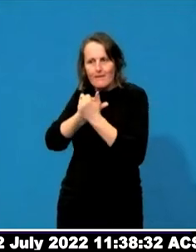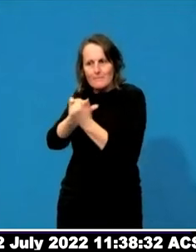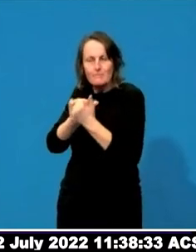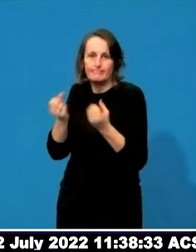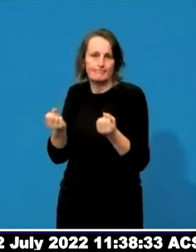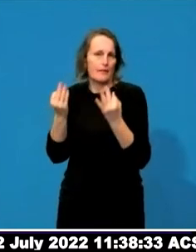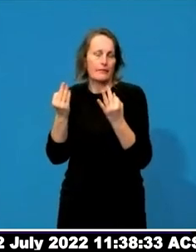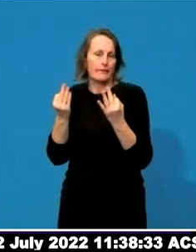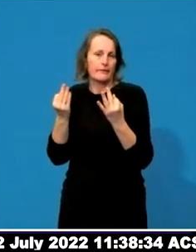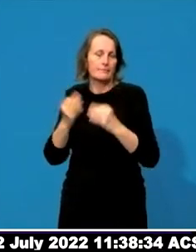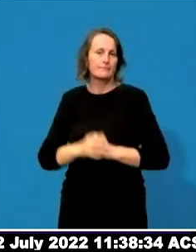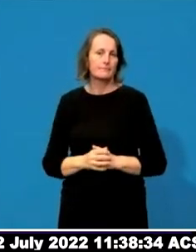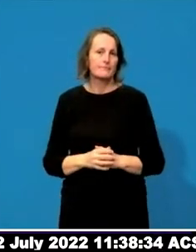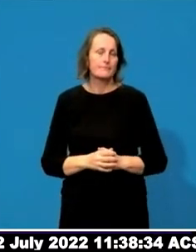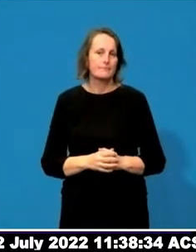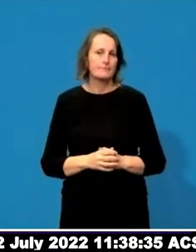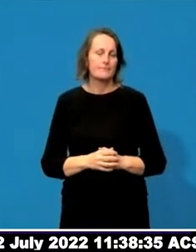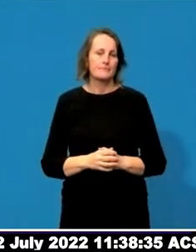It's now coming through individual sectors and leaders.